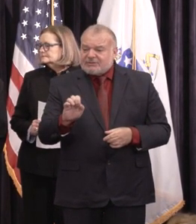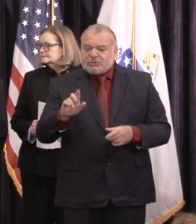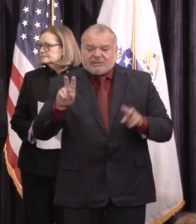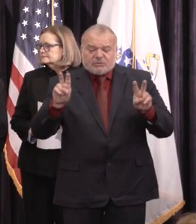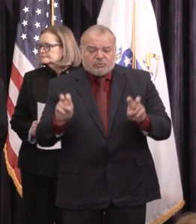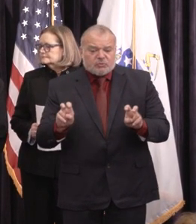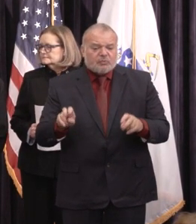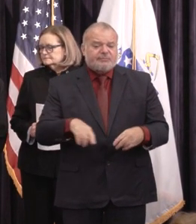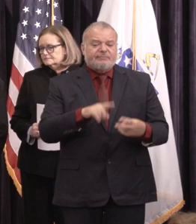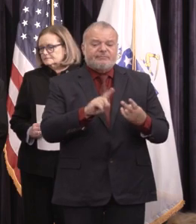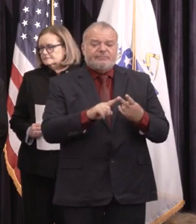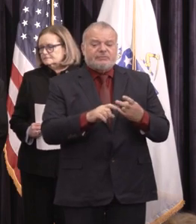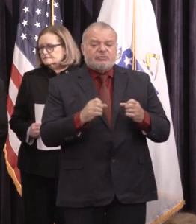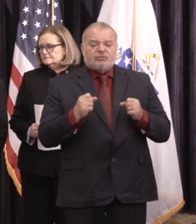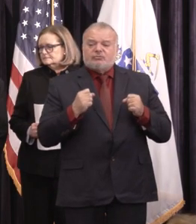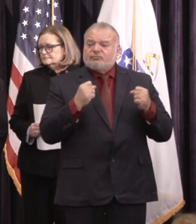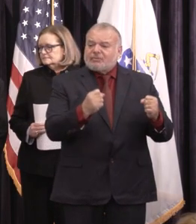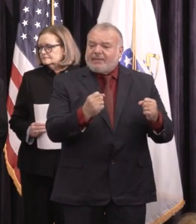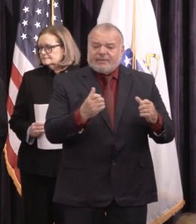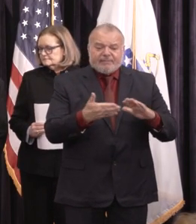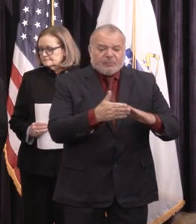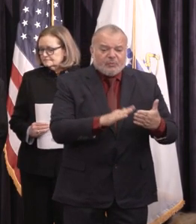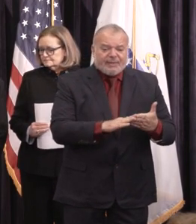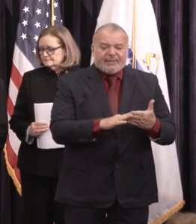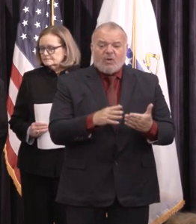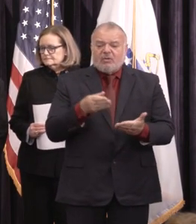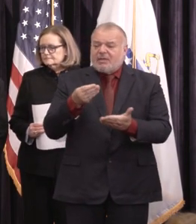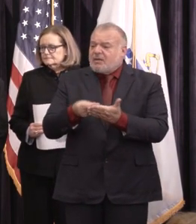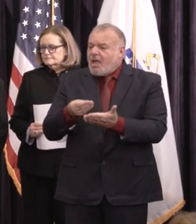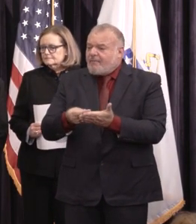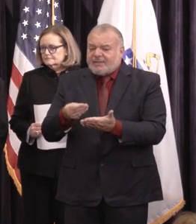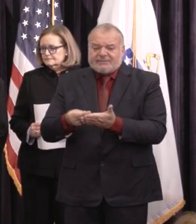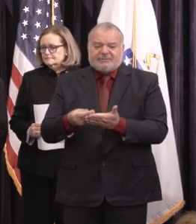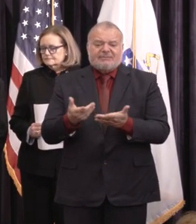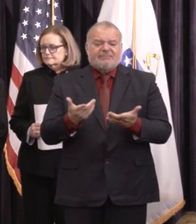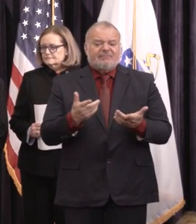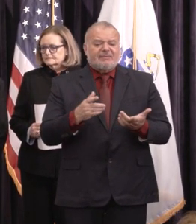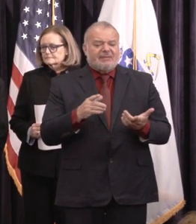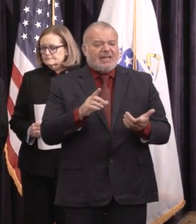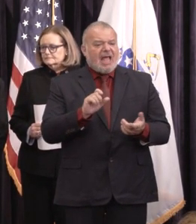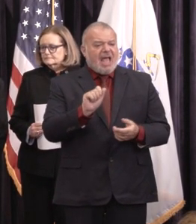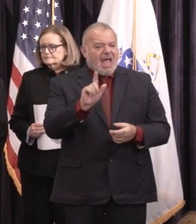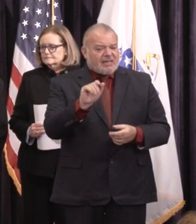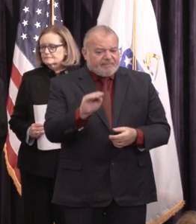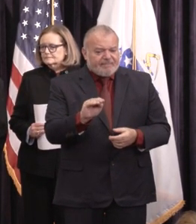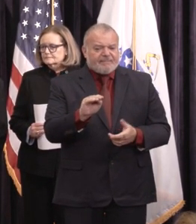This administration is very much interested in modelling the absolute best practices and